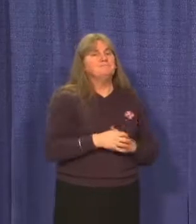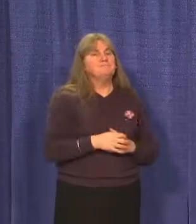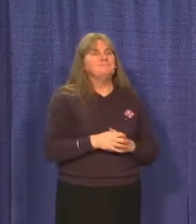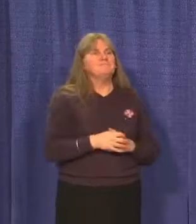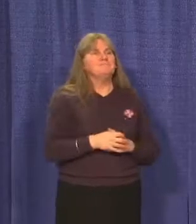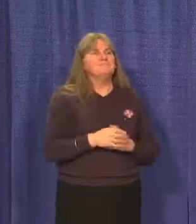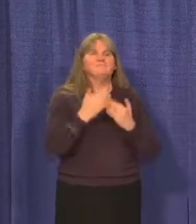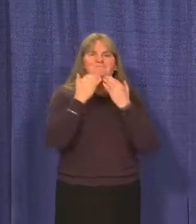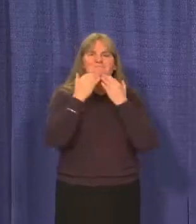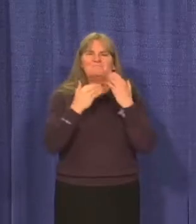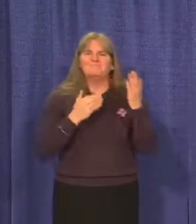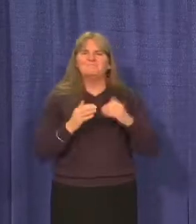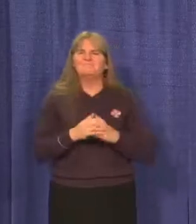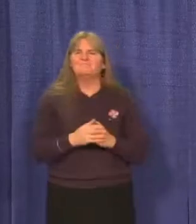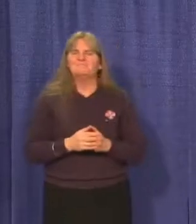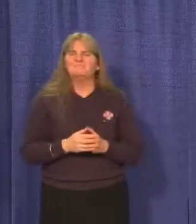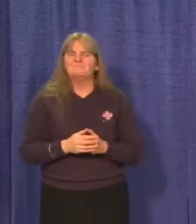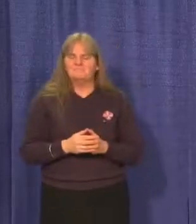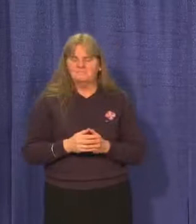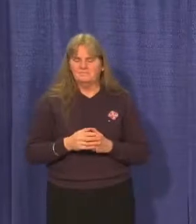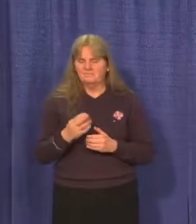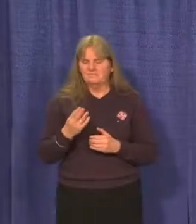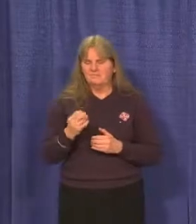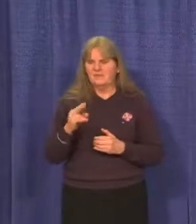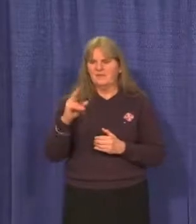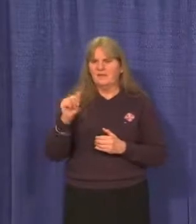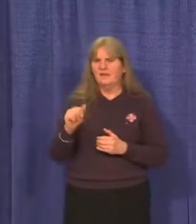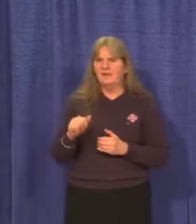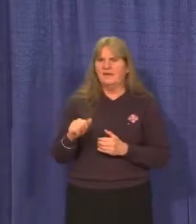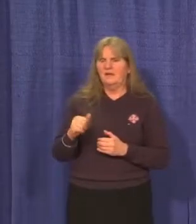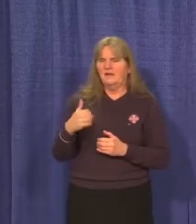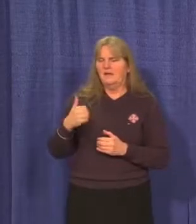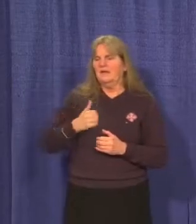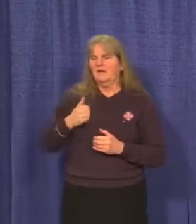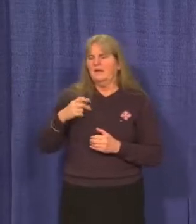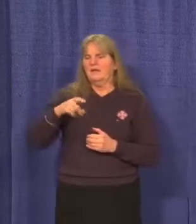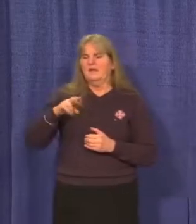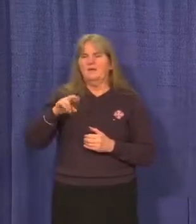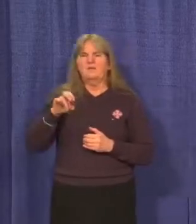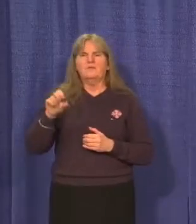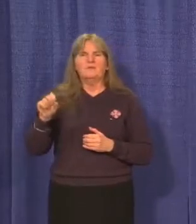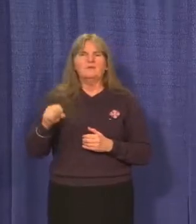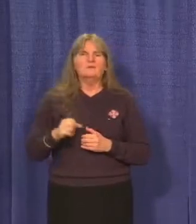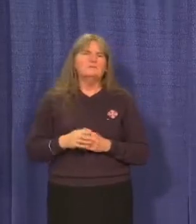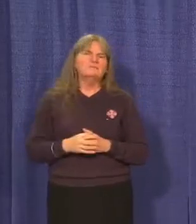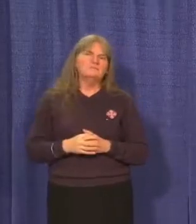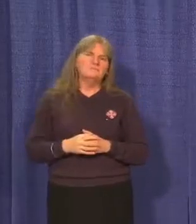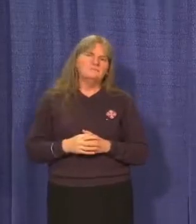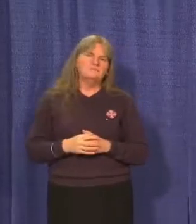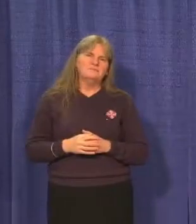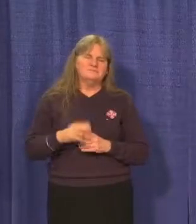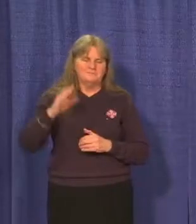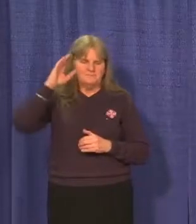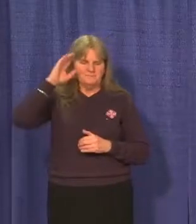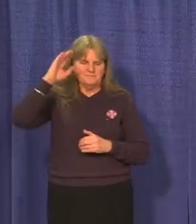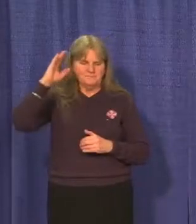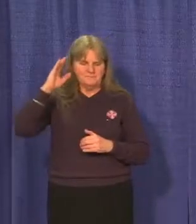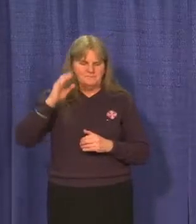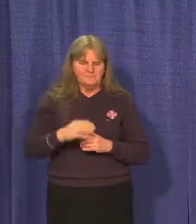Pat: Thank you. We will move to the Canadian press.